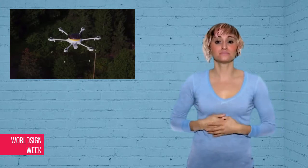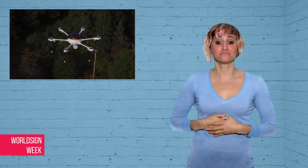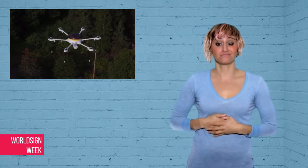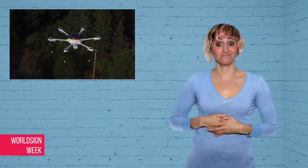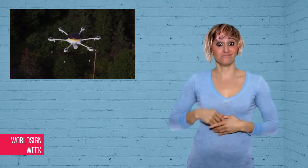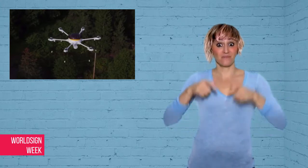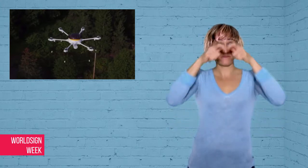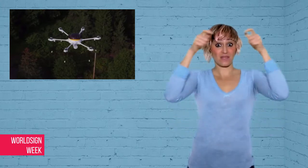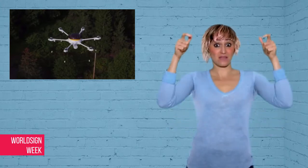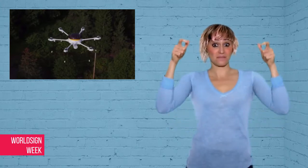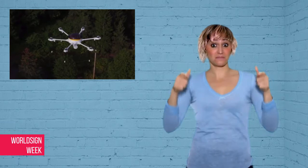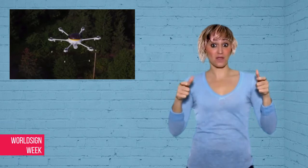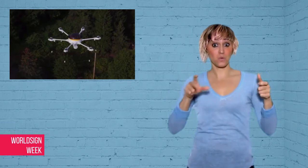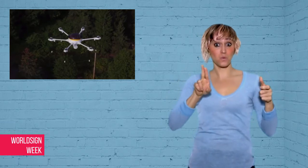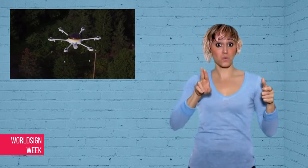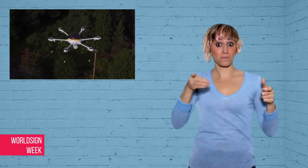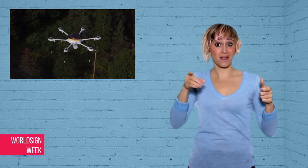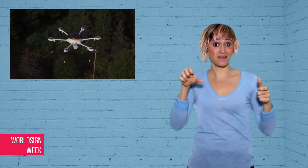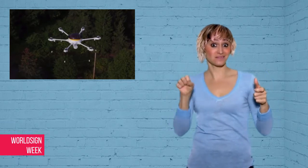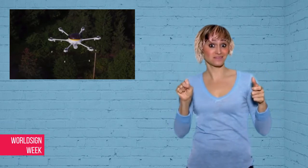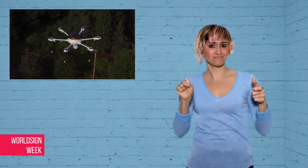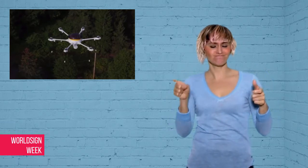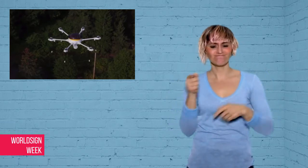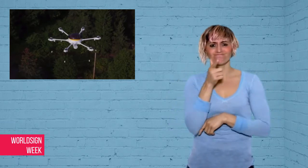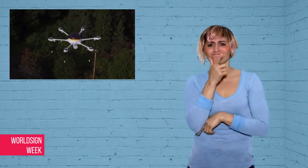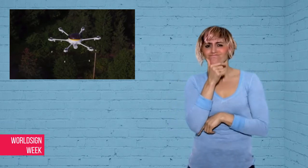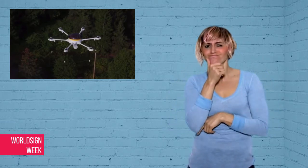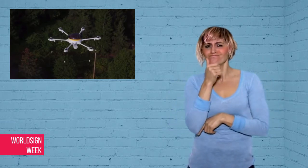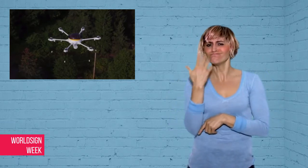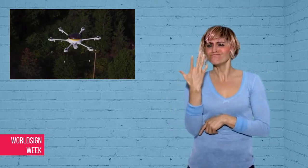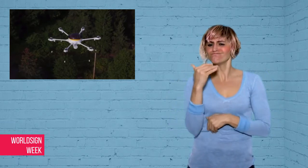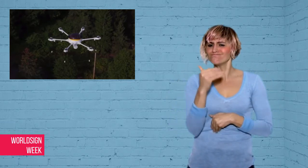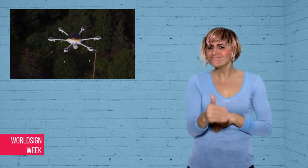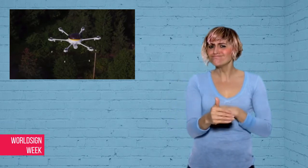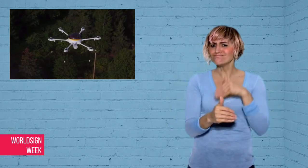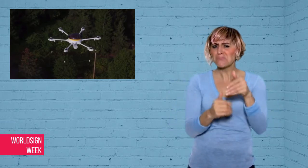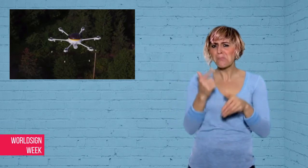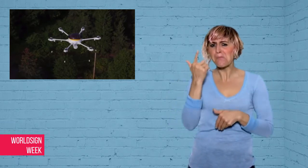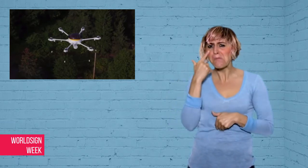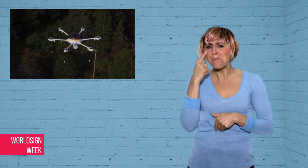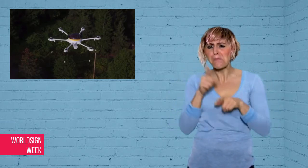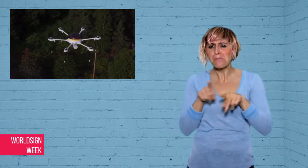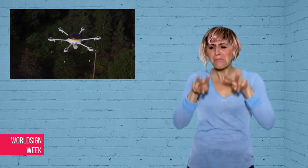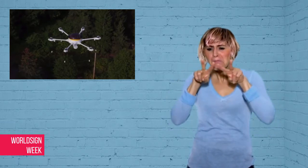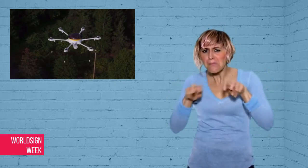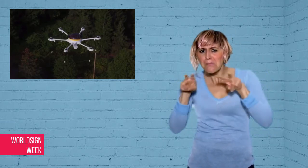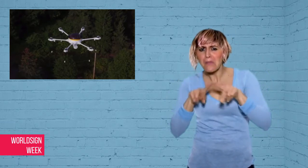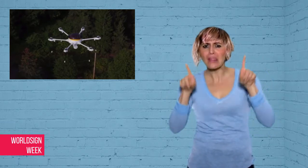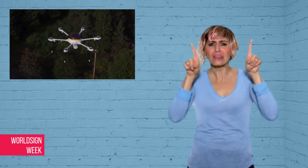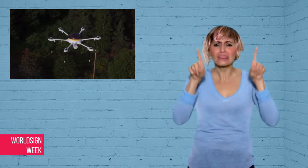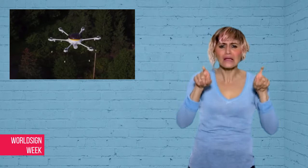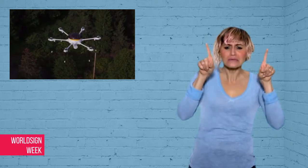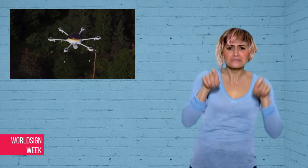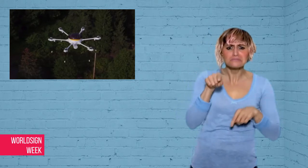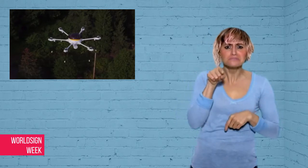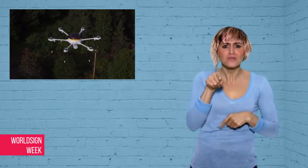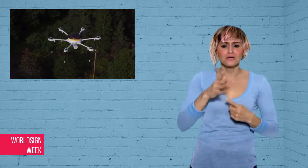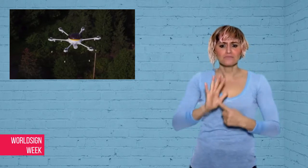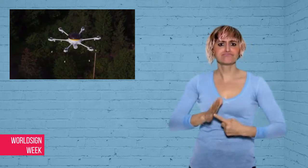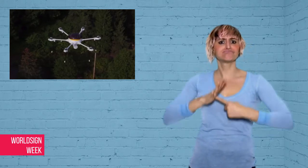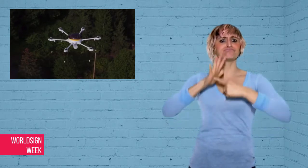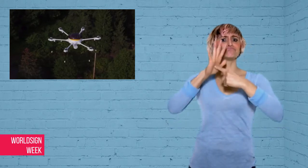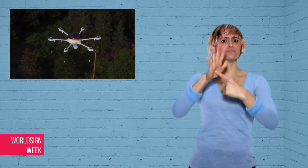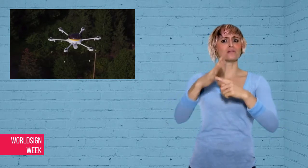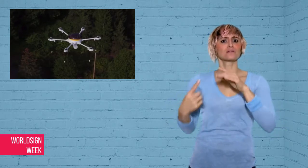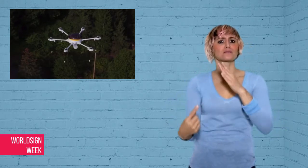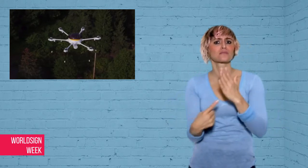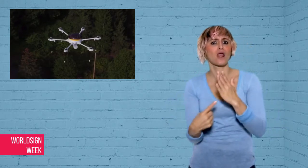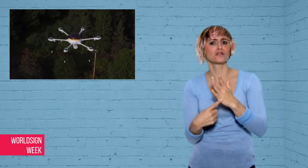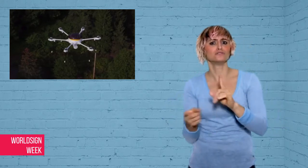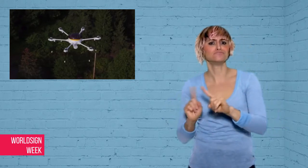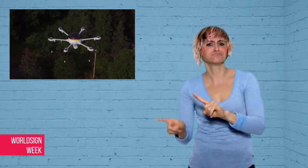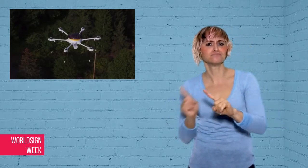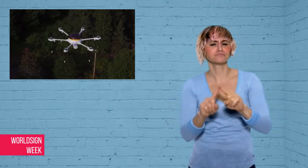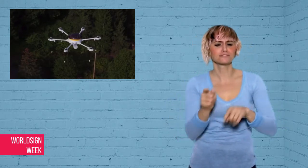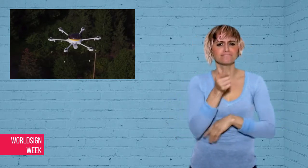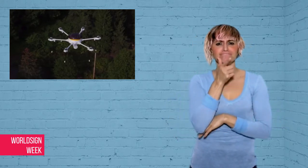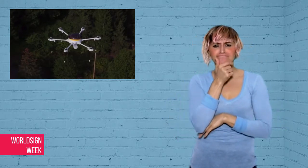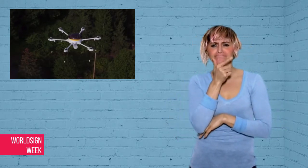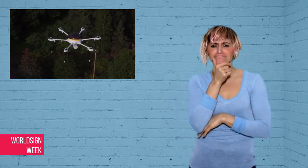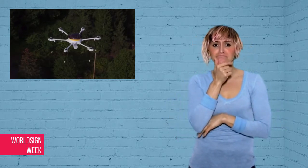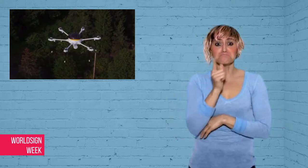The company is still experimenting with drone technology